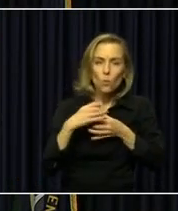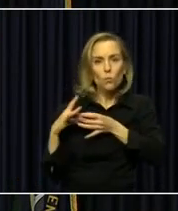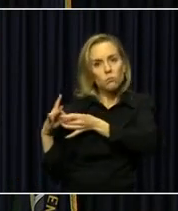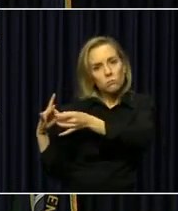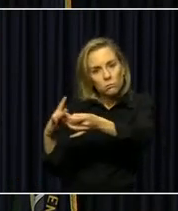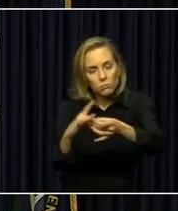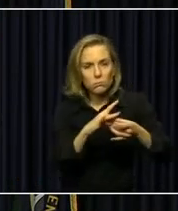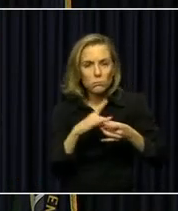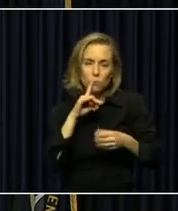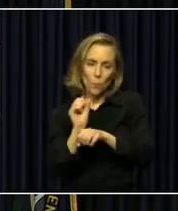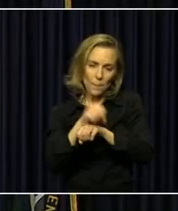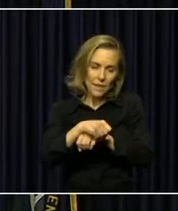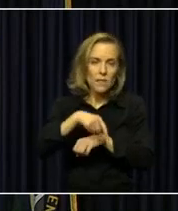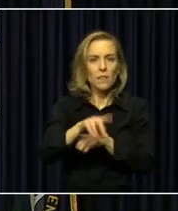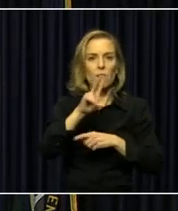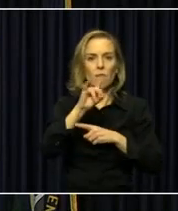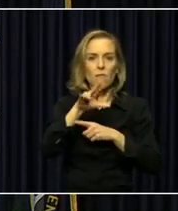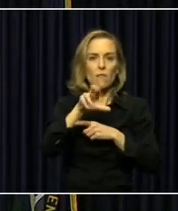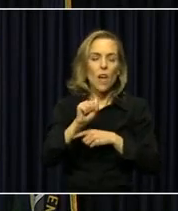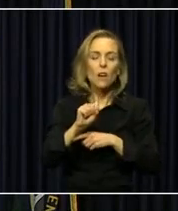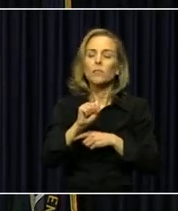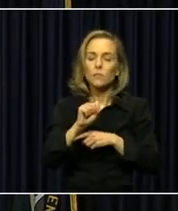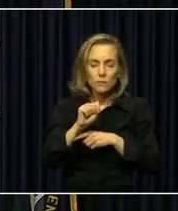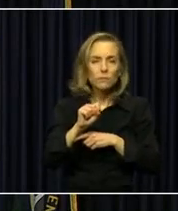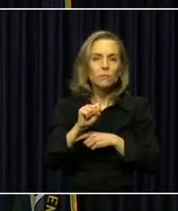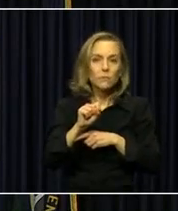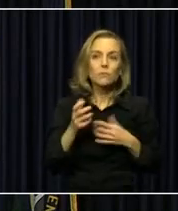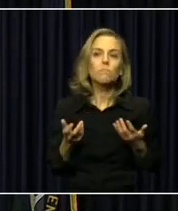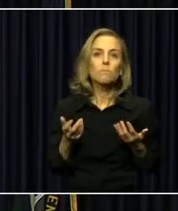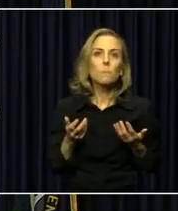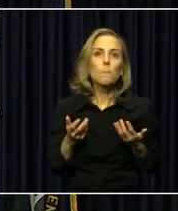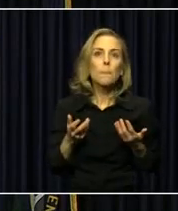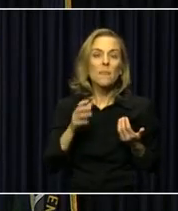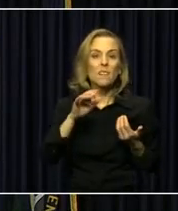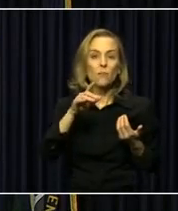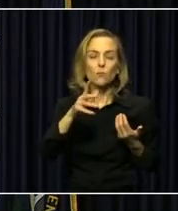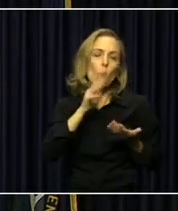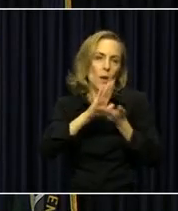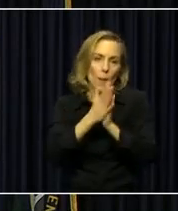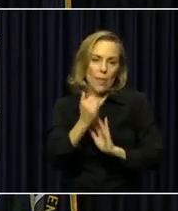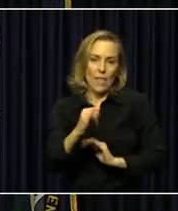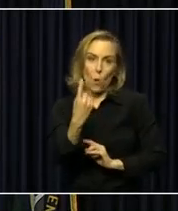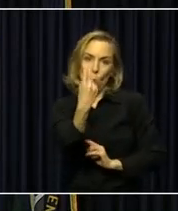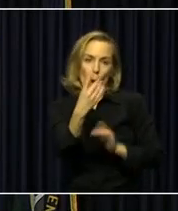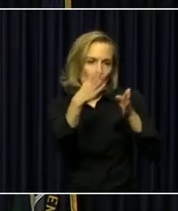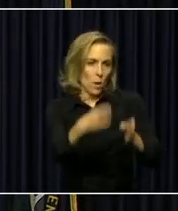REMEMBER THAT GRAPH, IT'S THE PHILADELPHIA VERSUS SAINT LOUIS, THE SECOND BUMP IN SAINT LOUIS